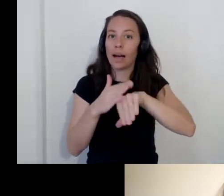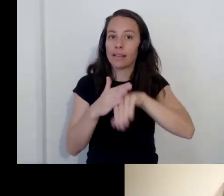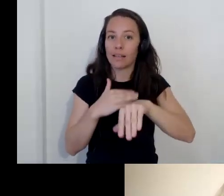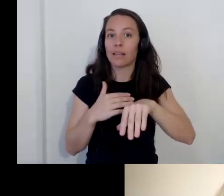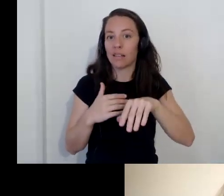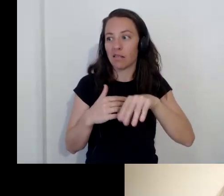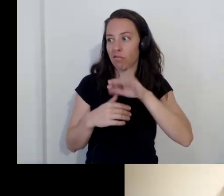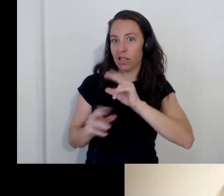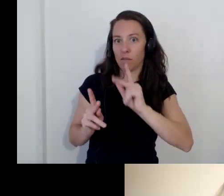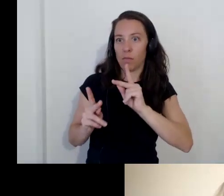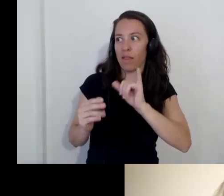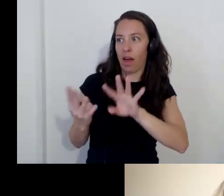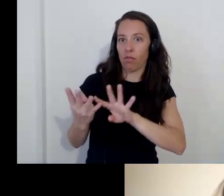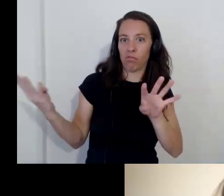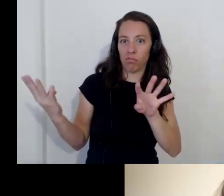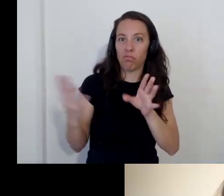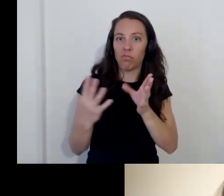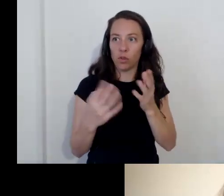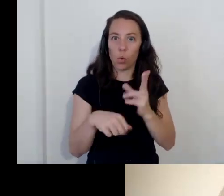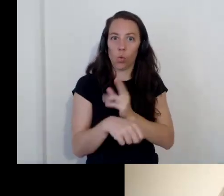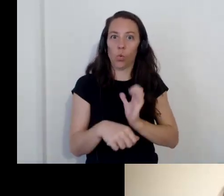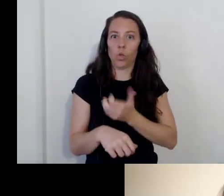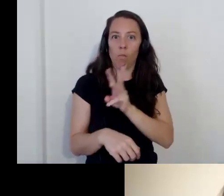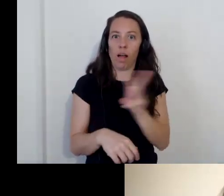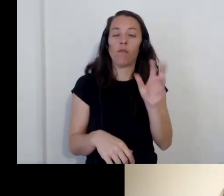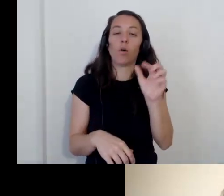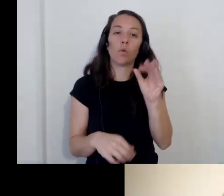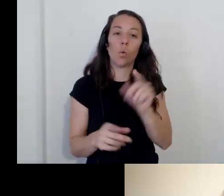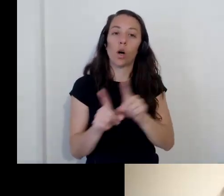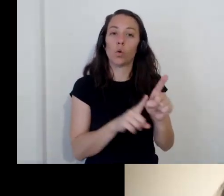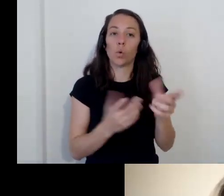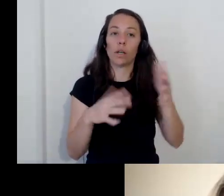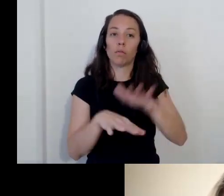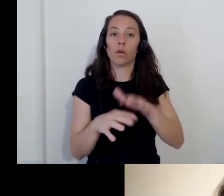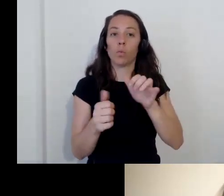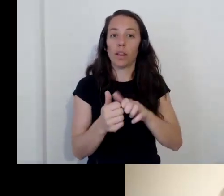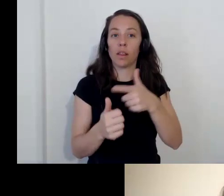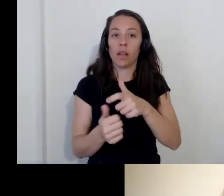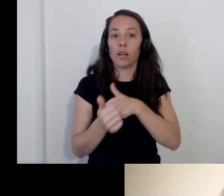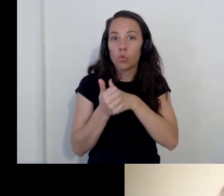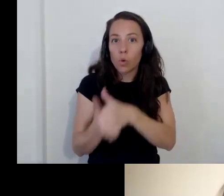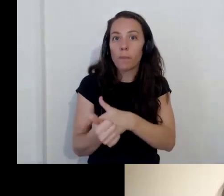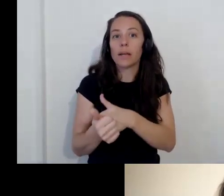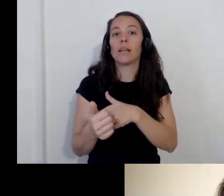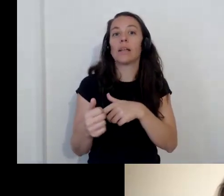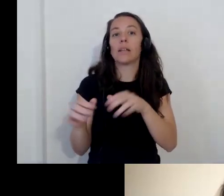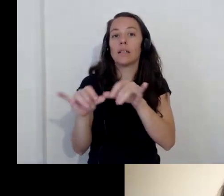comes through Making Space. So we also integrate with applicant tracking systems such as greenhouse